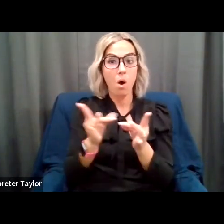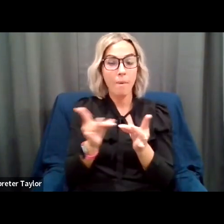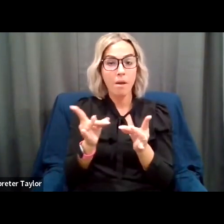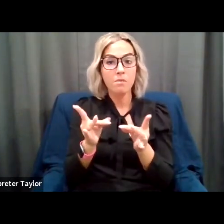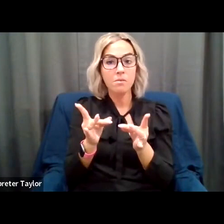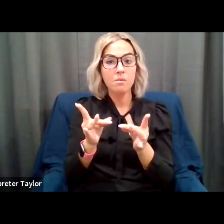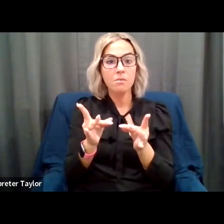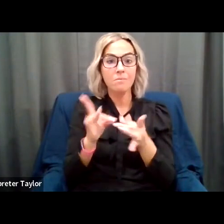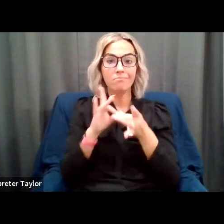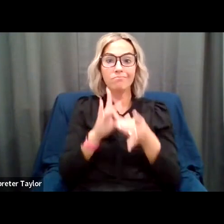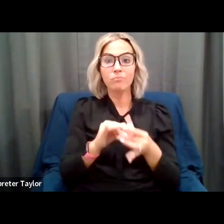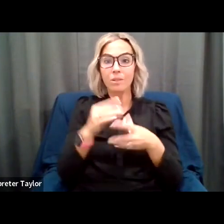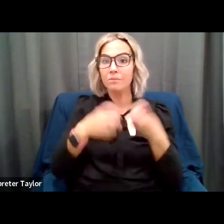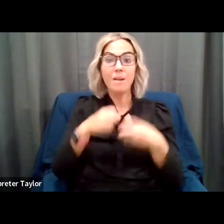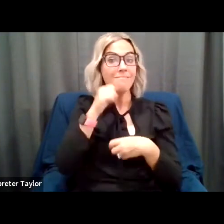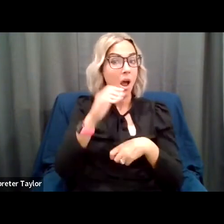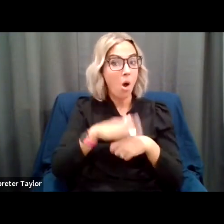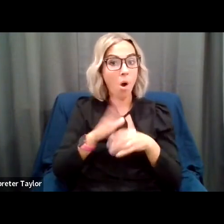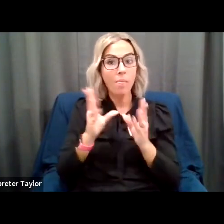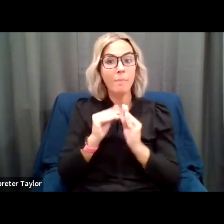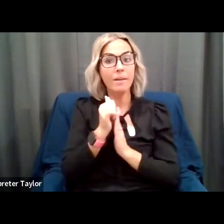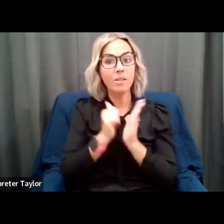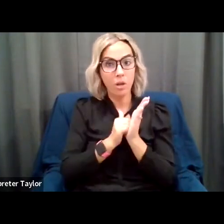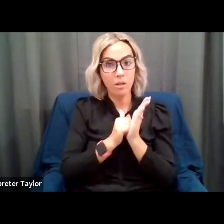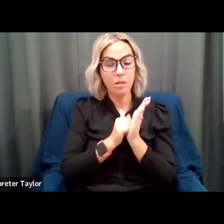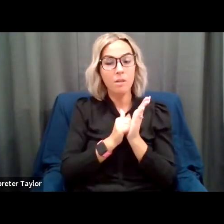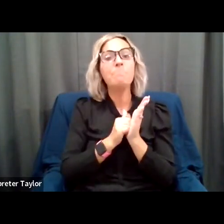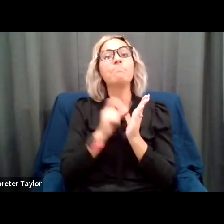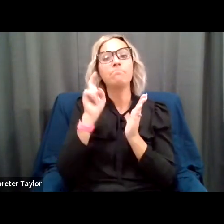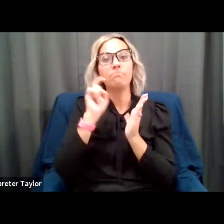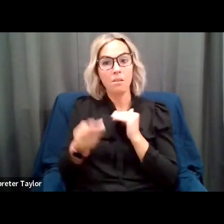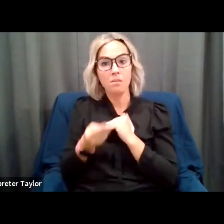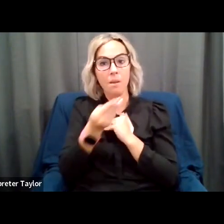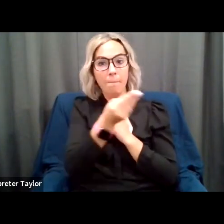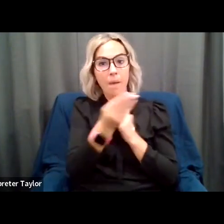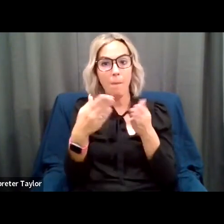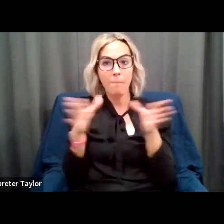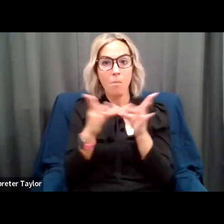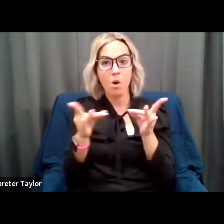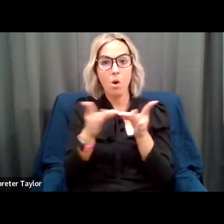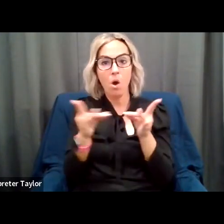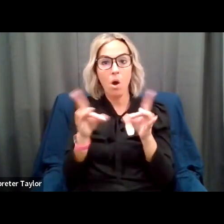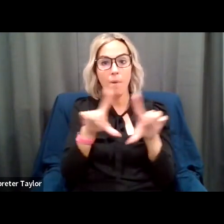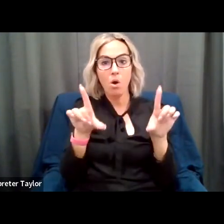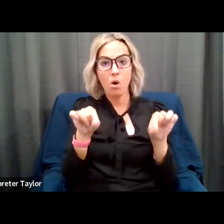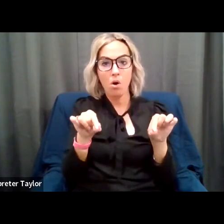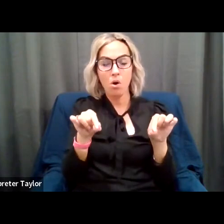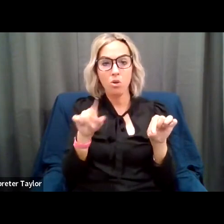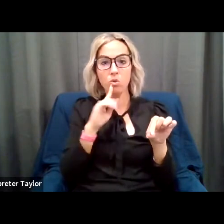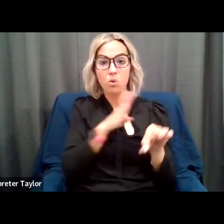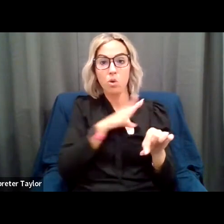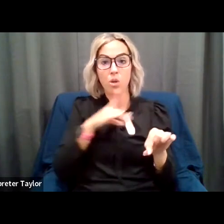a matter not on the meeting agenda must submit a public comment card to the Board President or